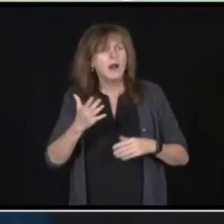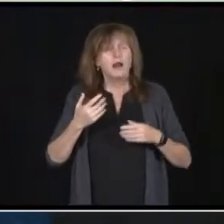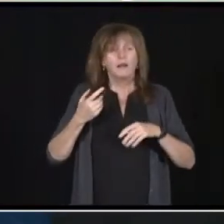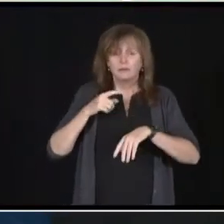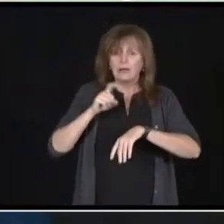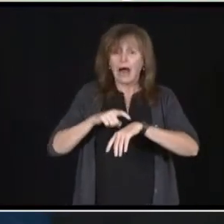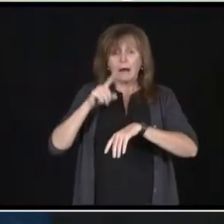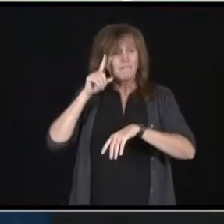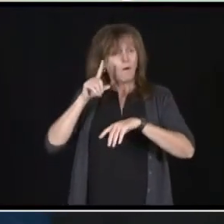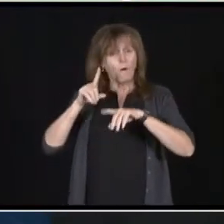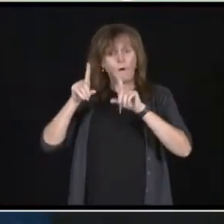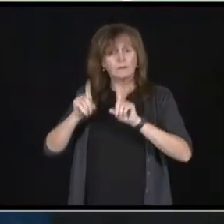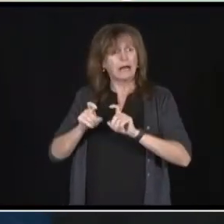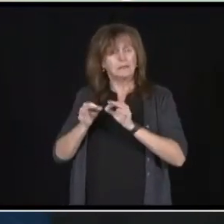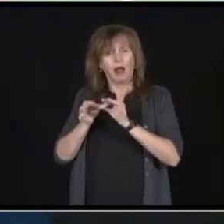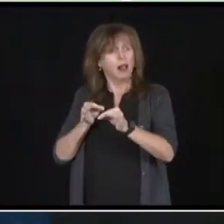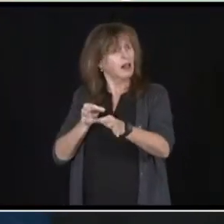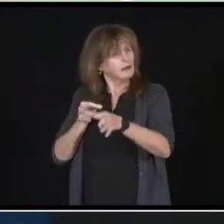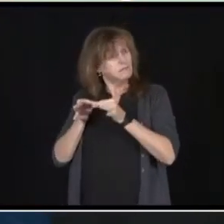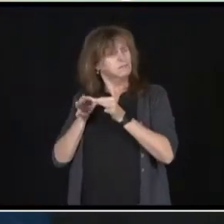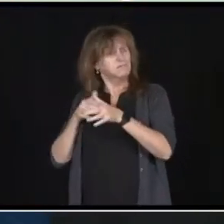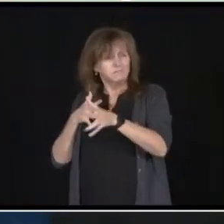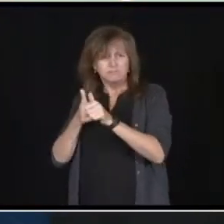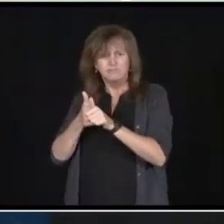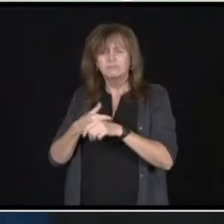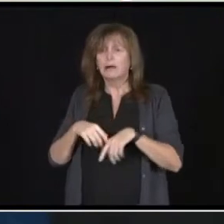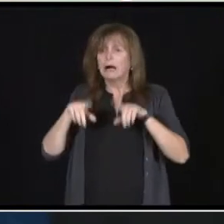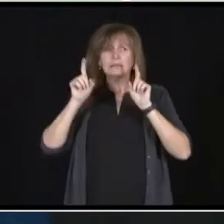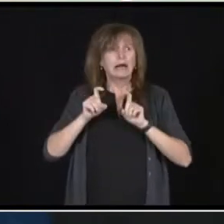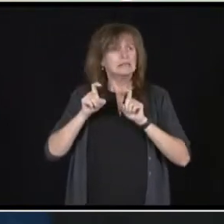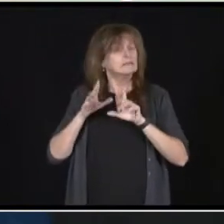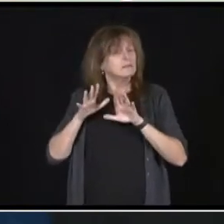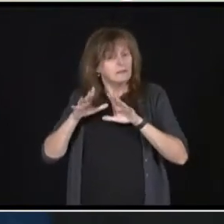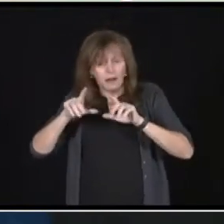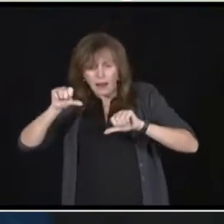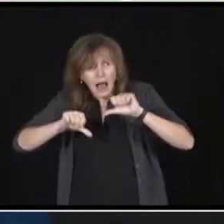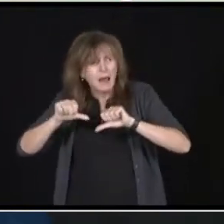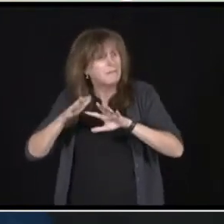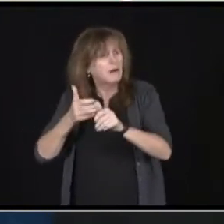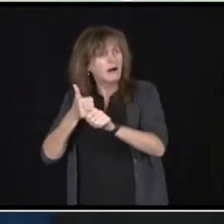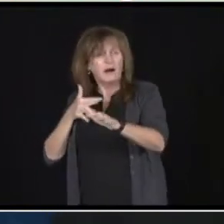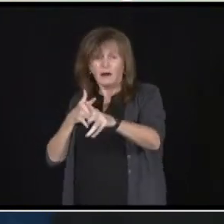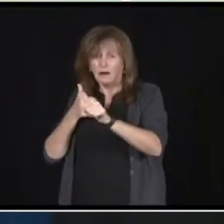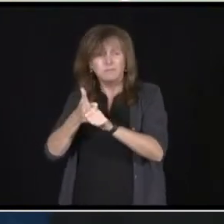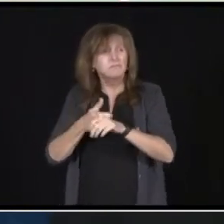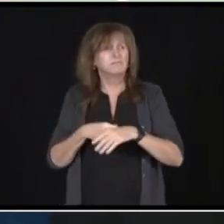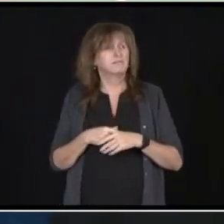Wait times for the tests are down. We have sniffing glee reduced our packing backlog. We have limited